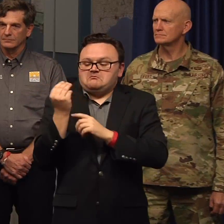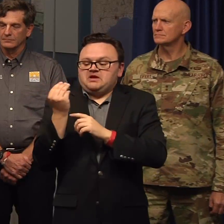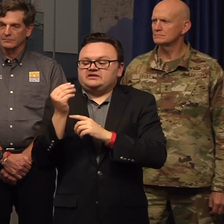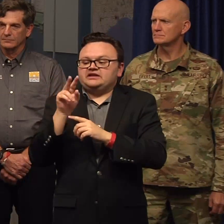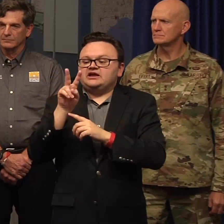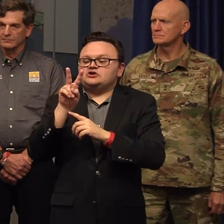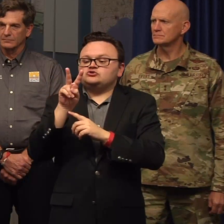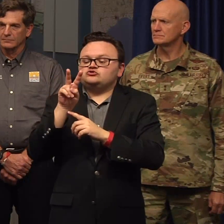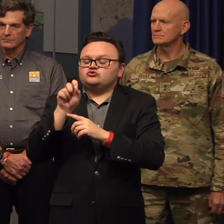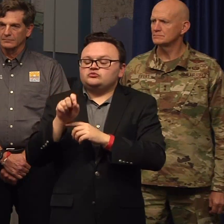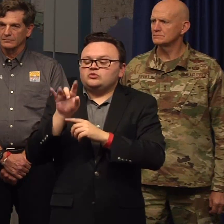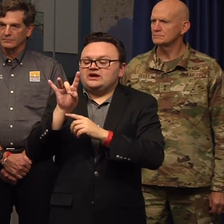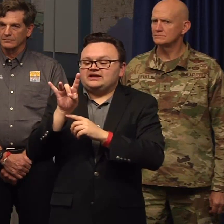ECONOMIC OPPORTUNITY TO